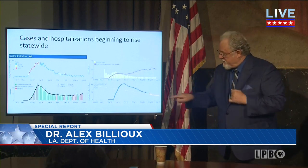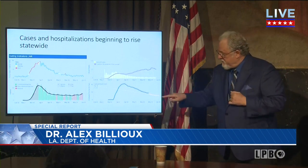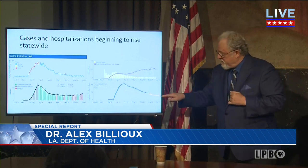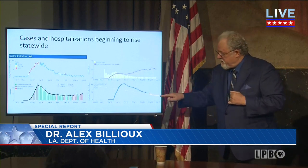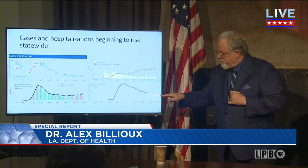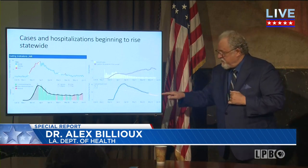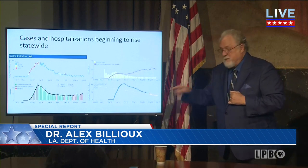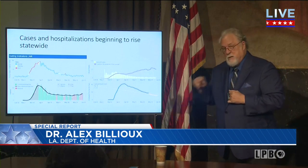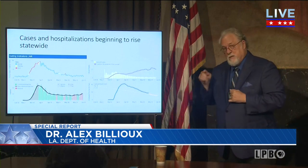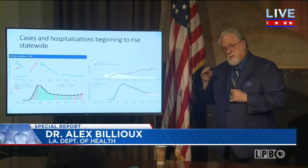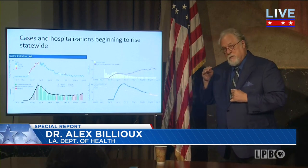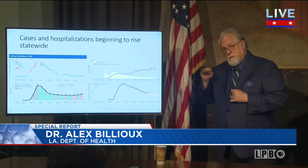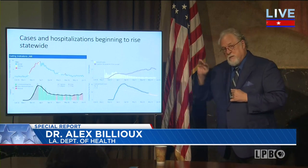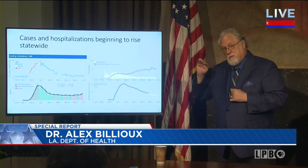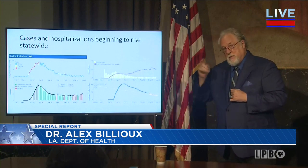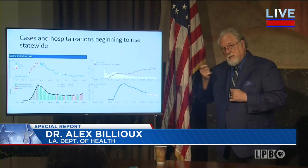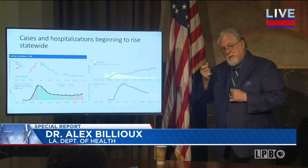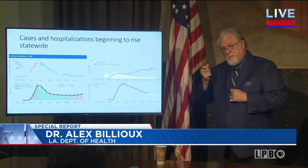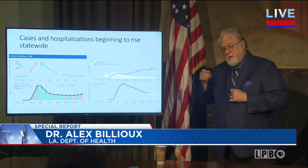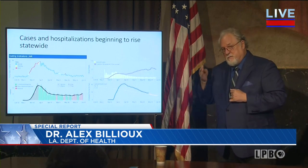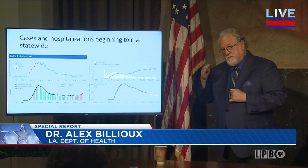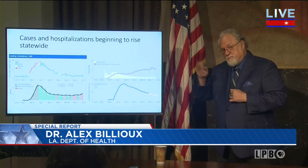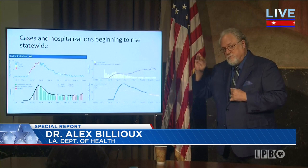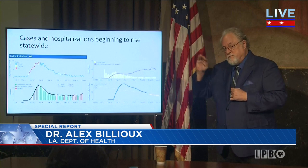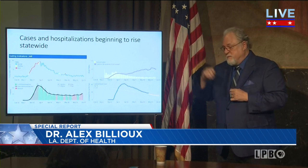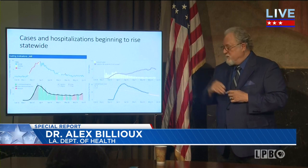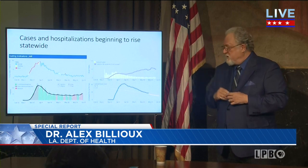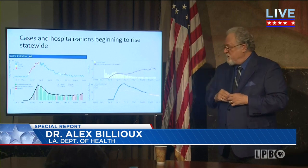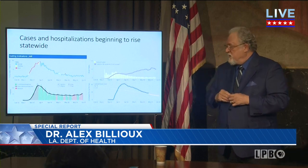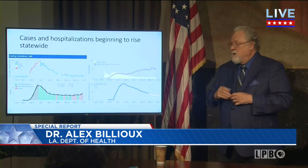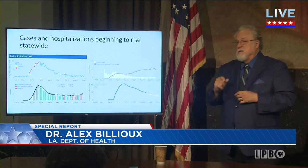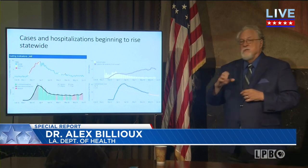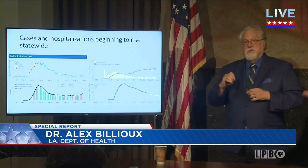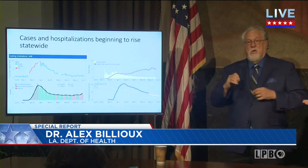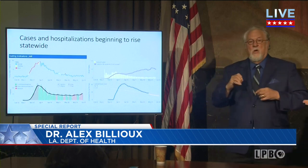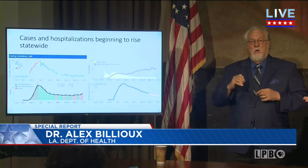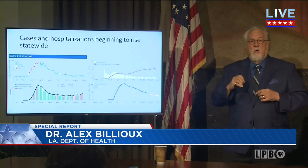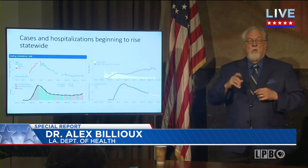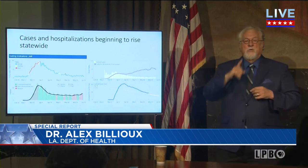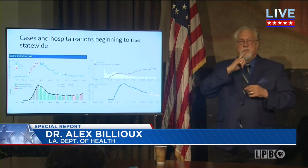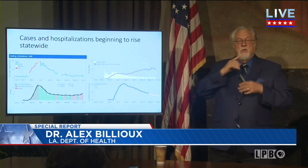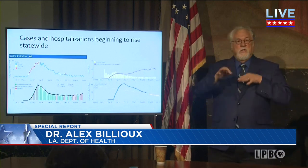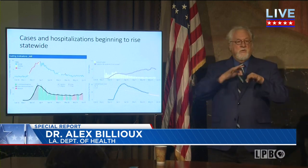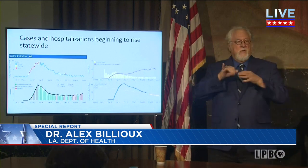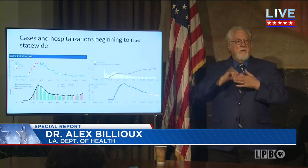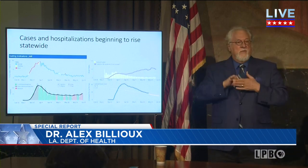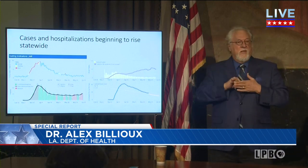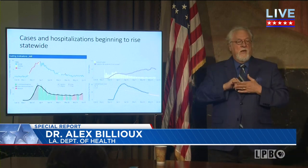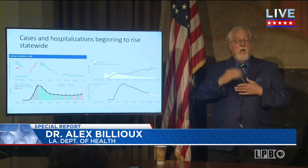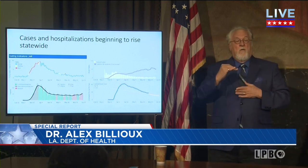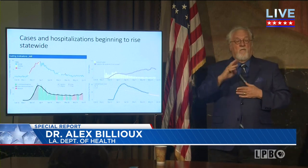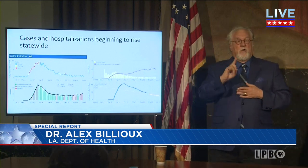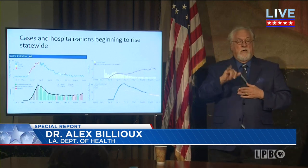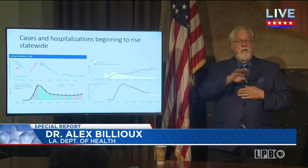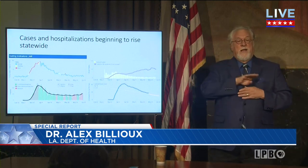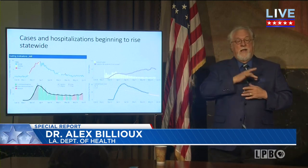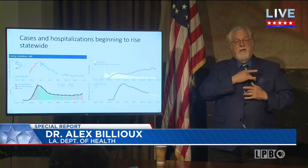WE'RE SEEING THAT THAT IS CONTINUING TO COME DOWN. IF YOU LOOK AT THE TAIL OF THAT TREND YOU SEE THAT SLIGHT,